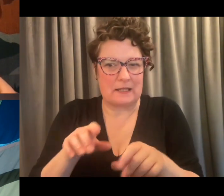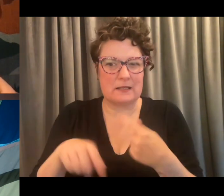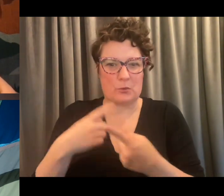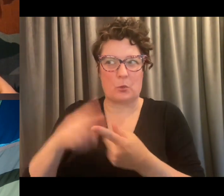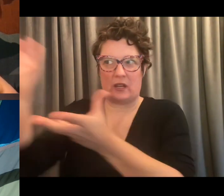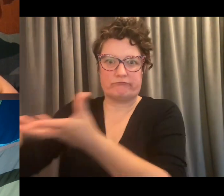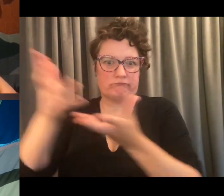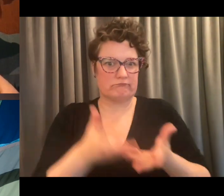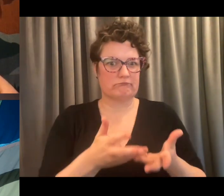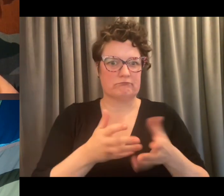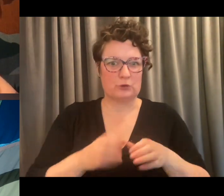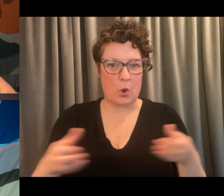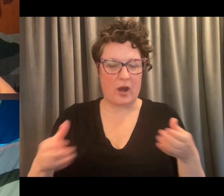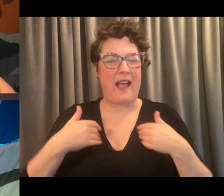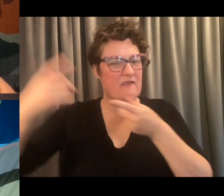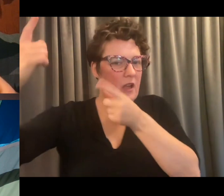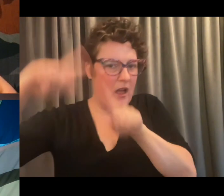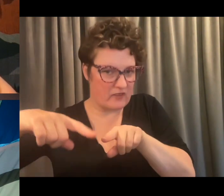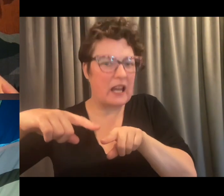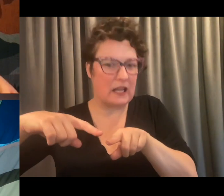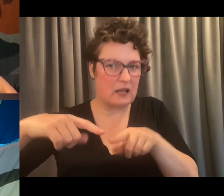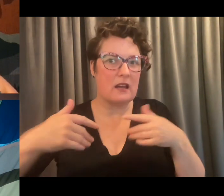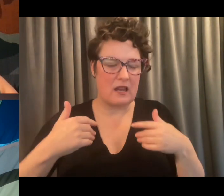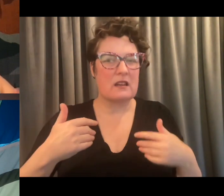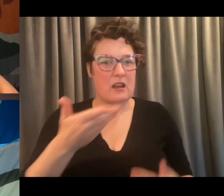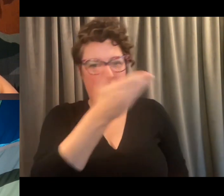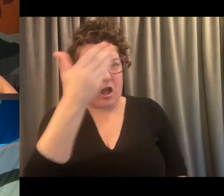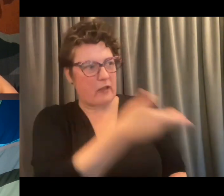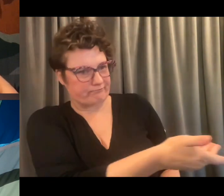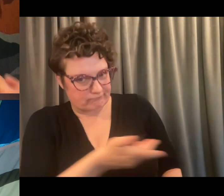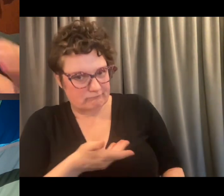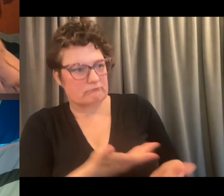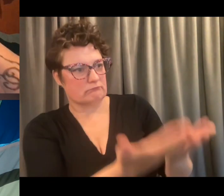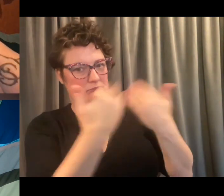There was a covenant, there was a, an invitation into relationship with God in a specific way.